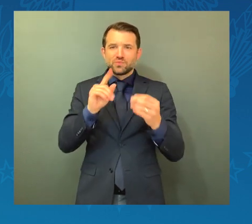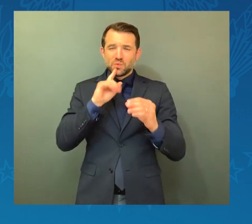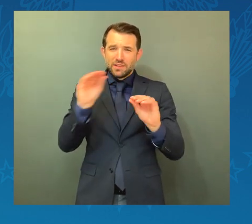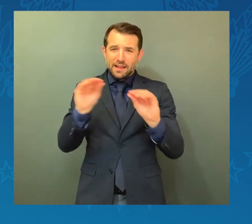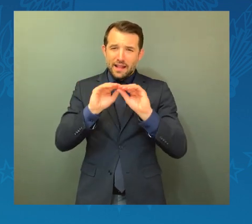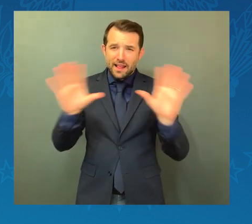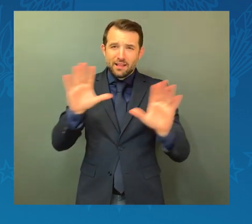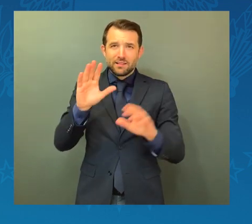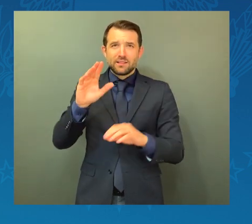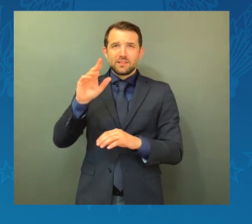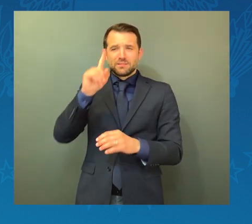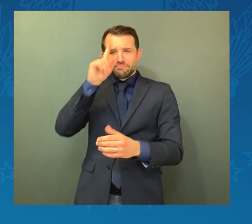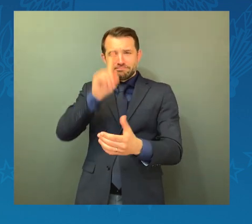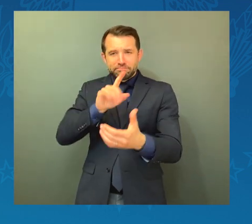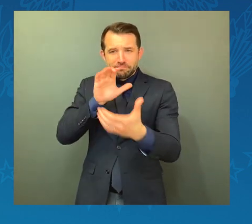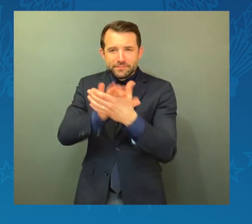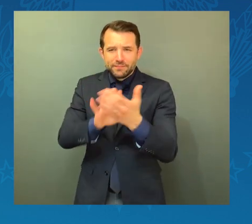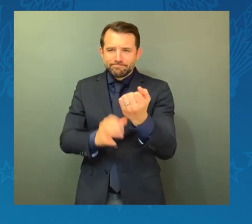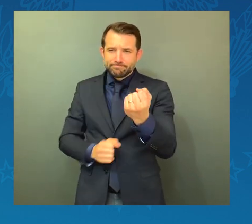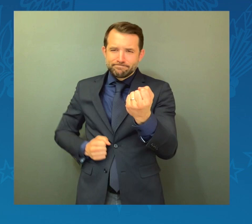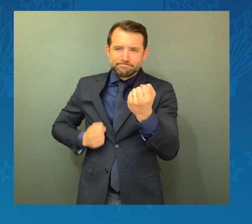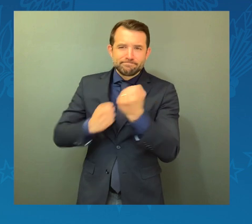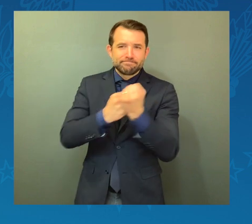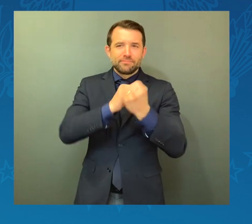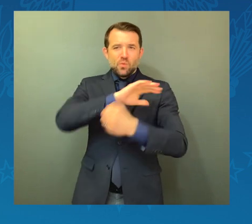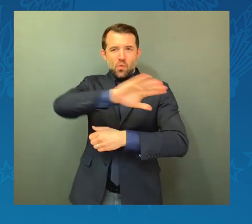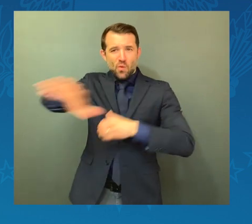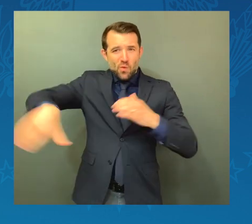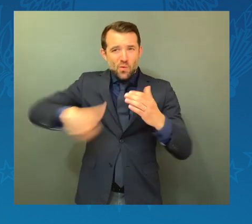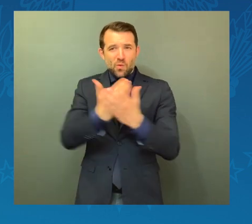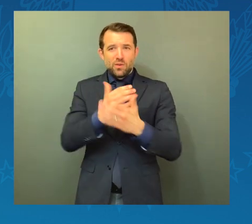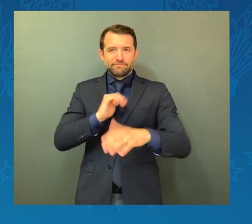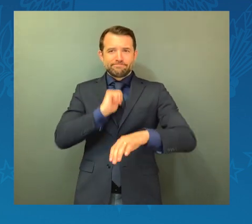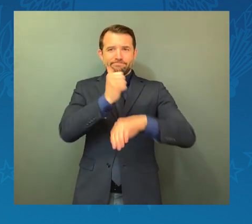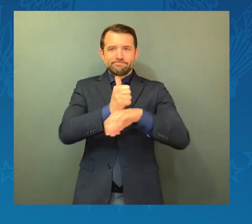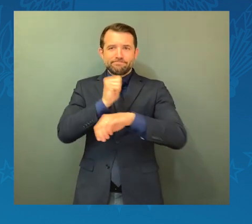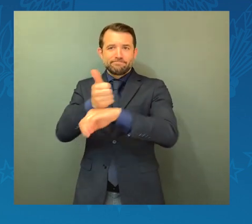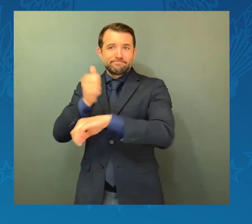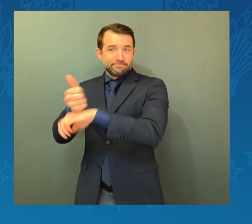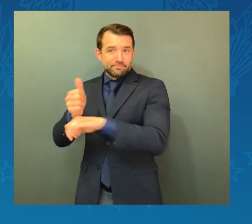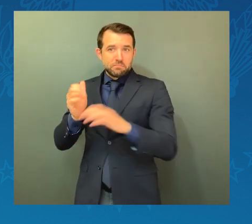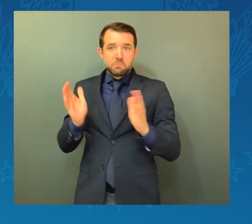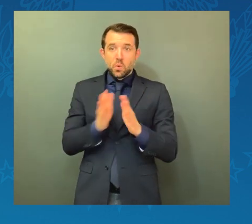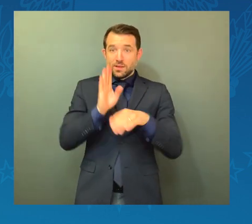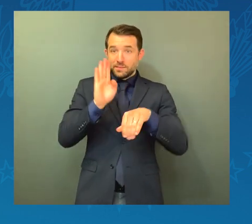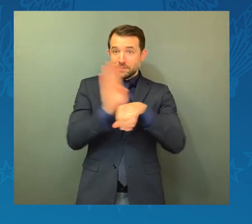no matter where they live, are who they are, deserve the opportunity to succeed